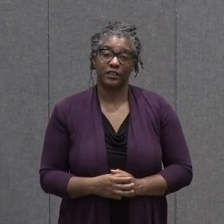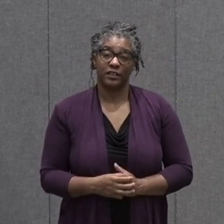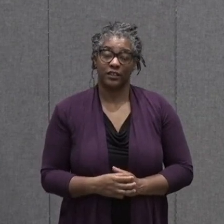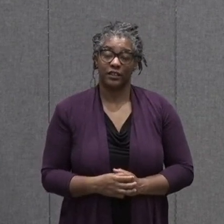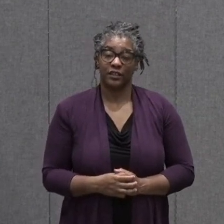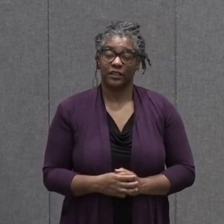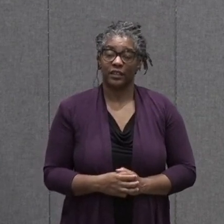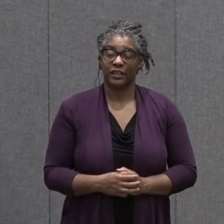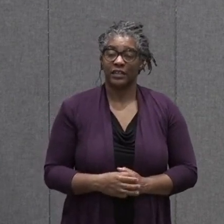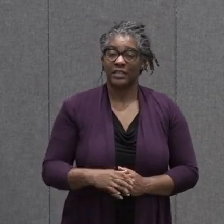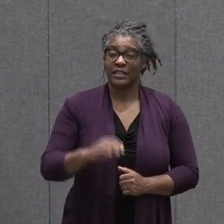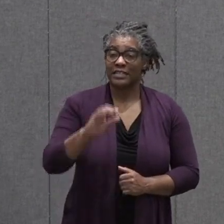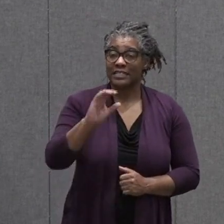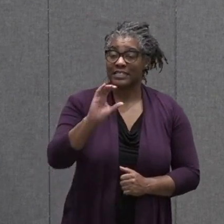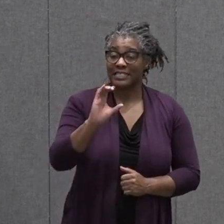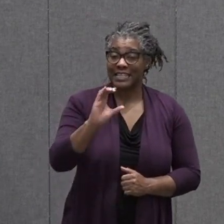C, cat, kuh.